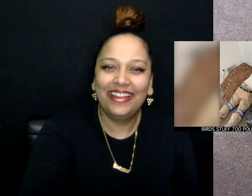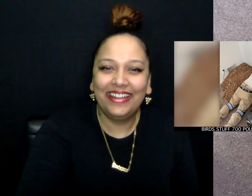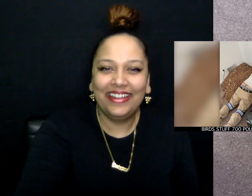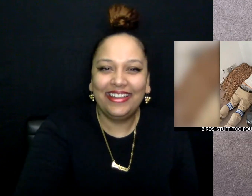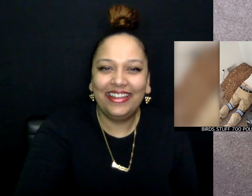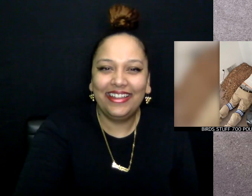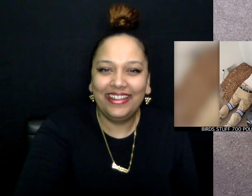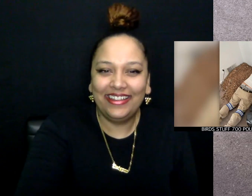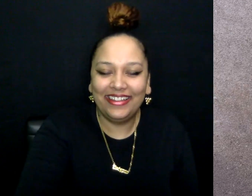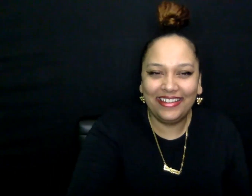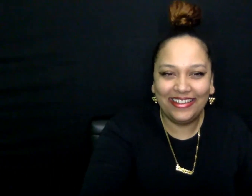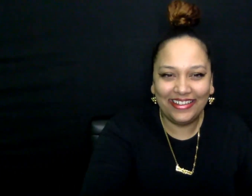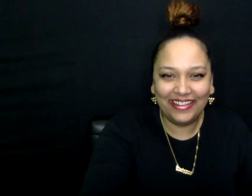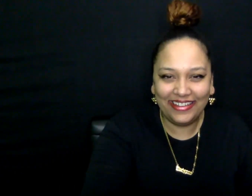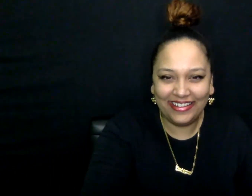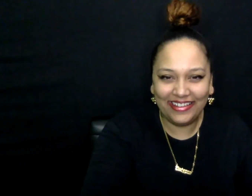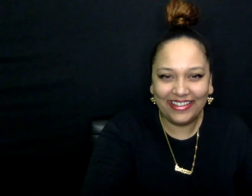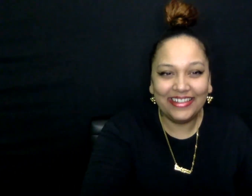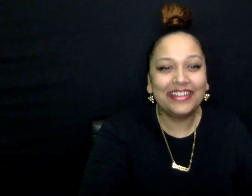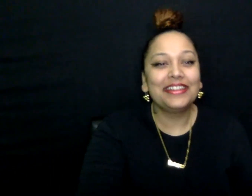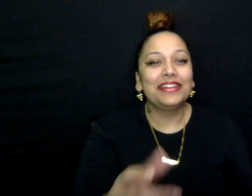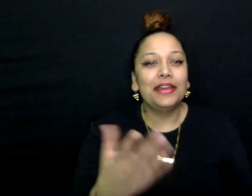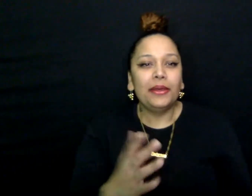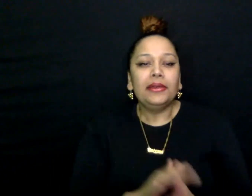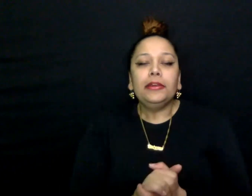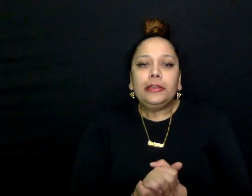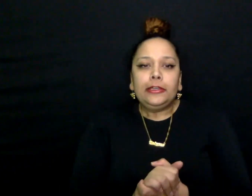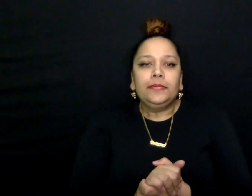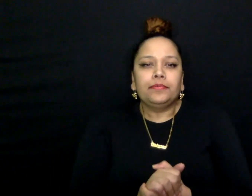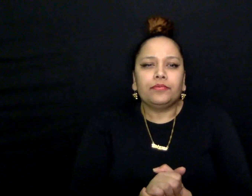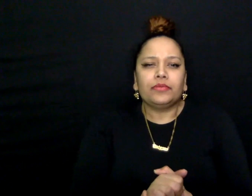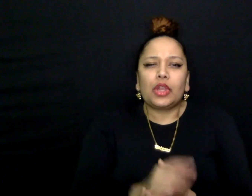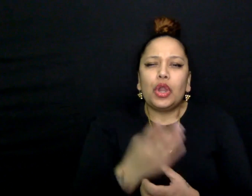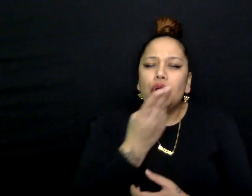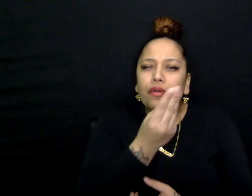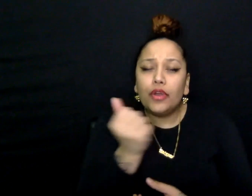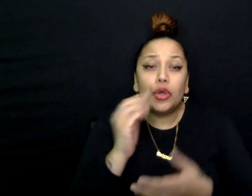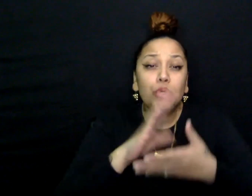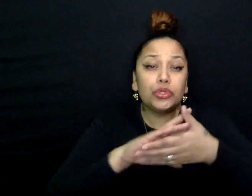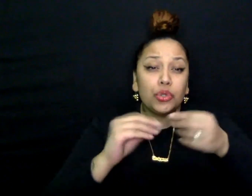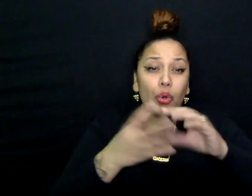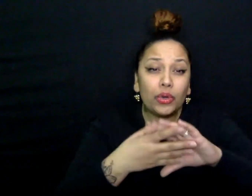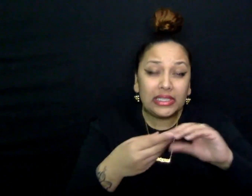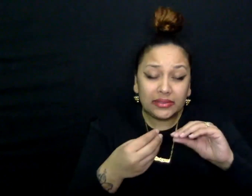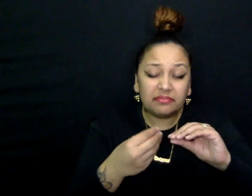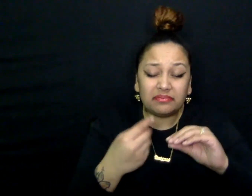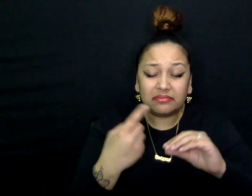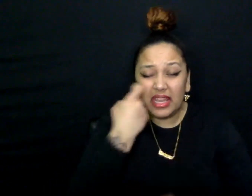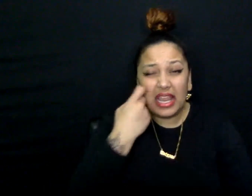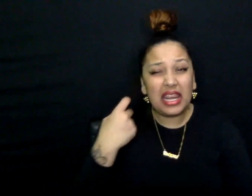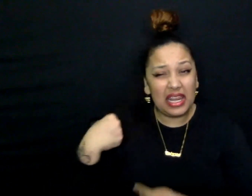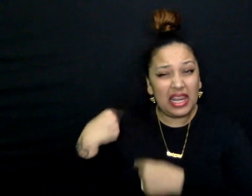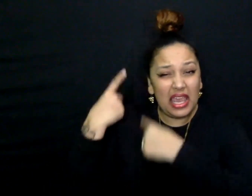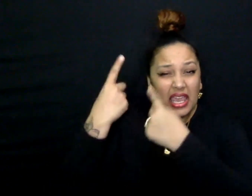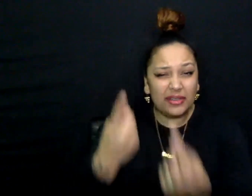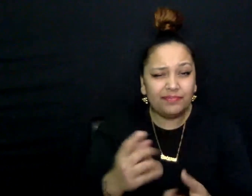They'll get two vouchers worth $250 a total of $500 per pet parent.